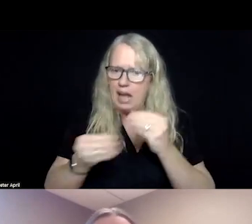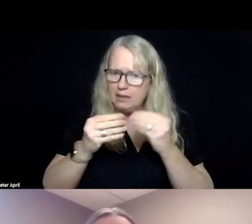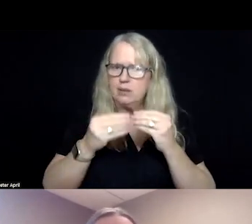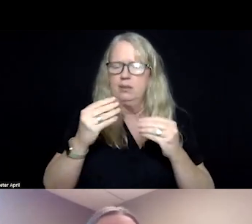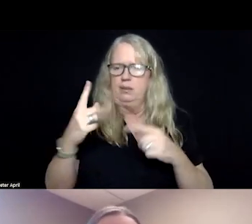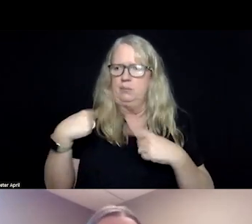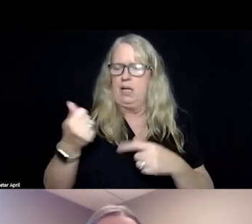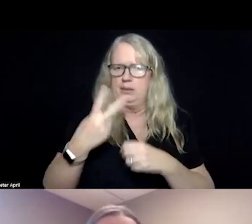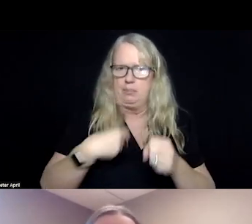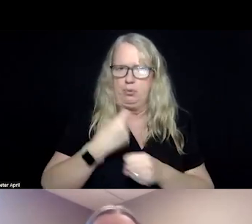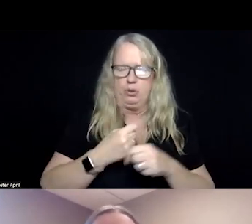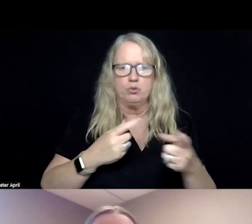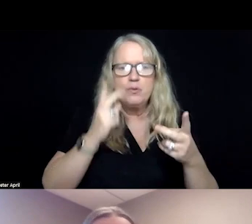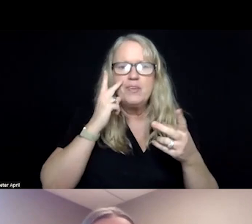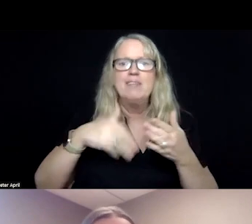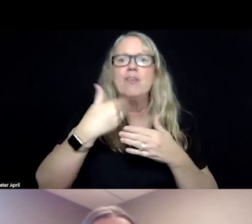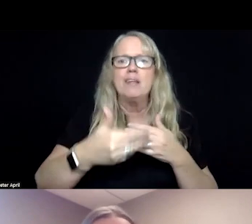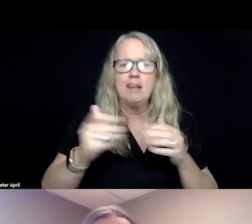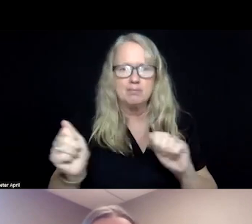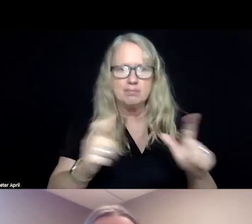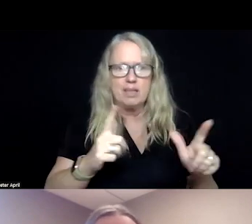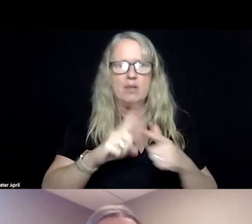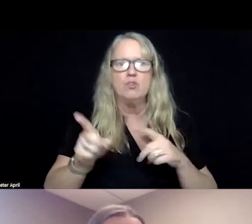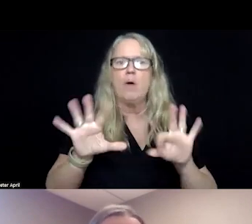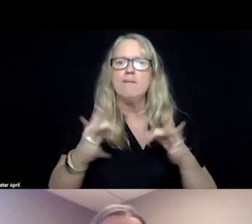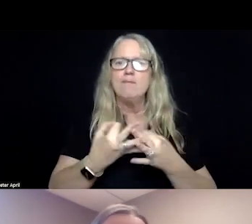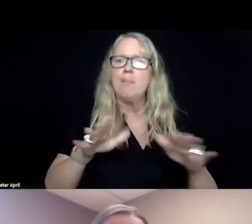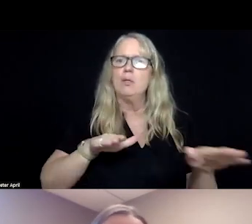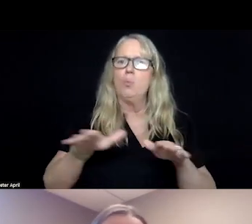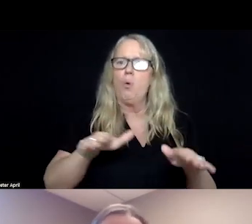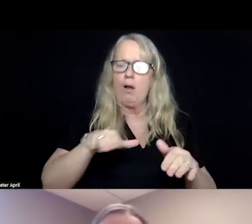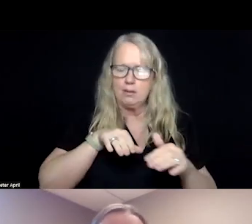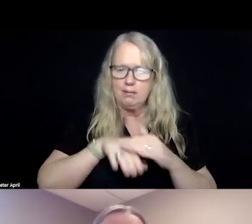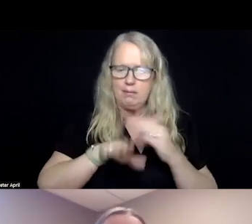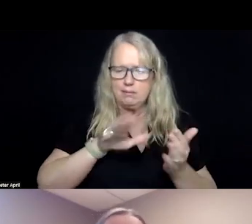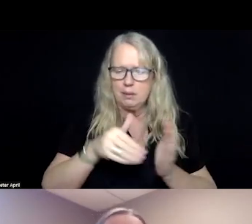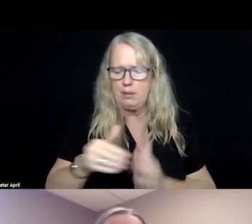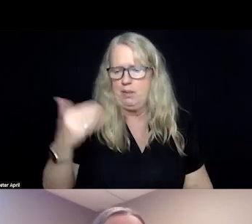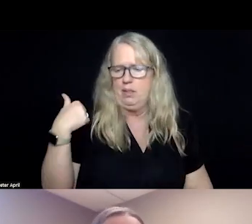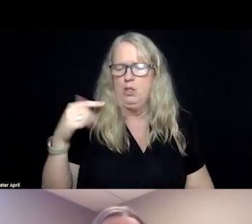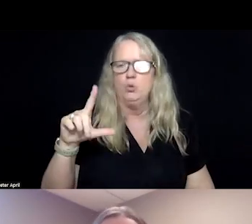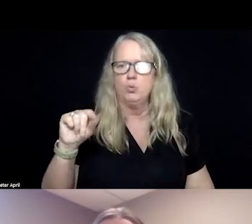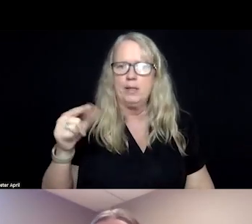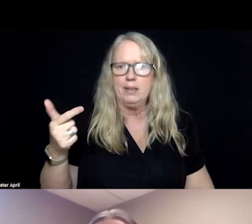AS YOU CAN SEE, THE FAMILY CENTER OPENED IN 2021 TO PROVIDE